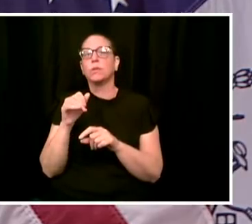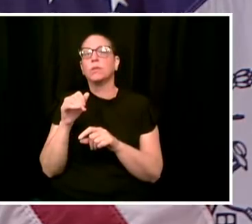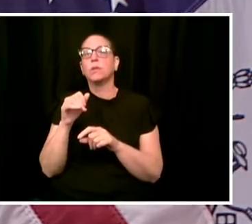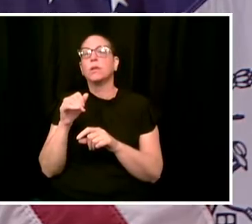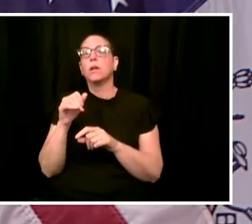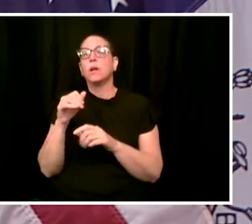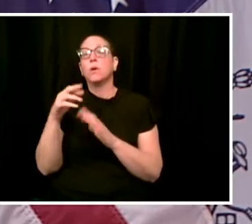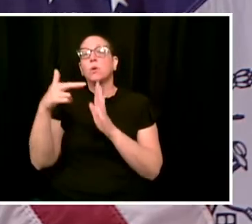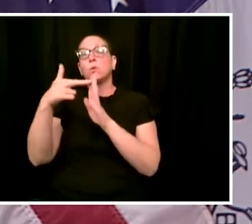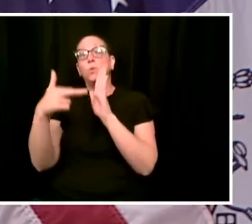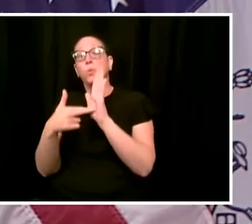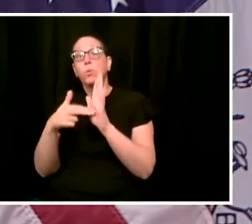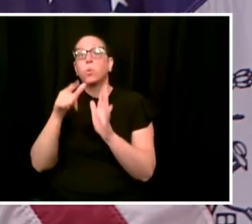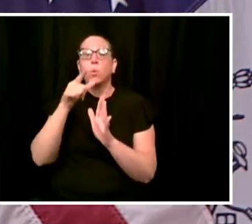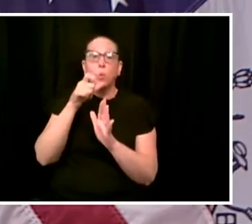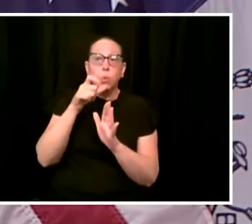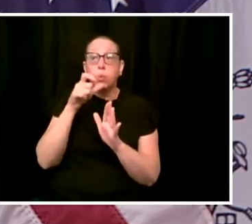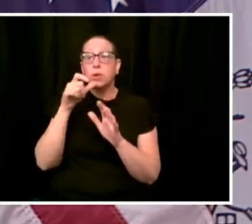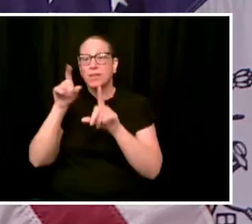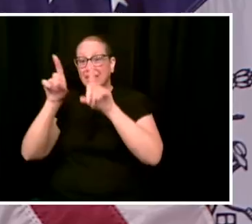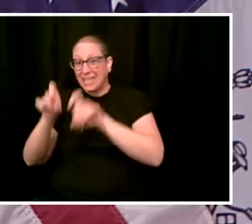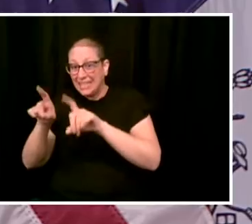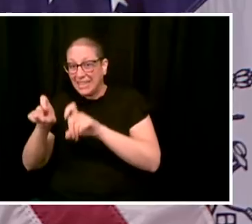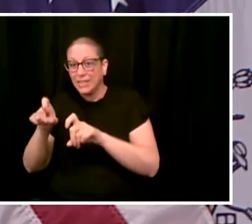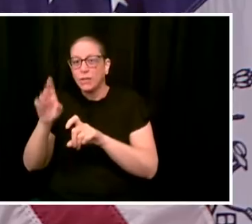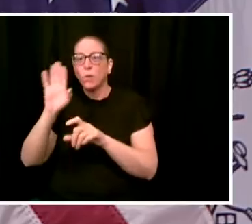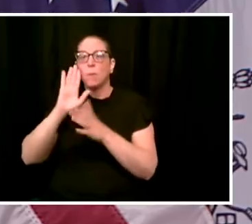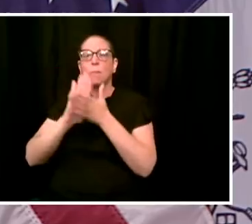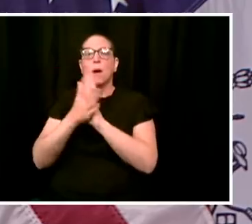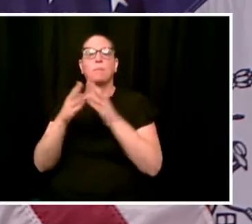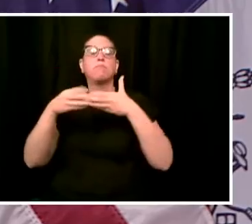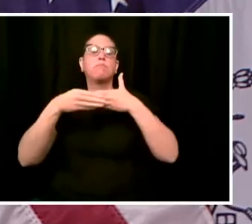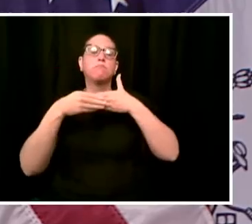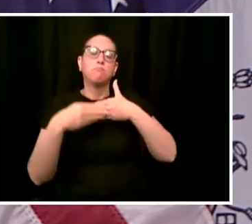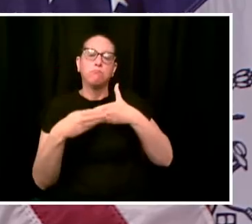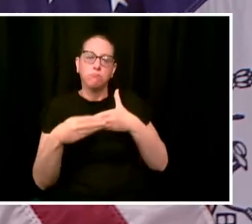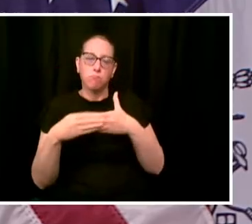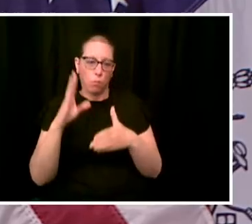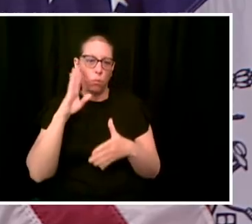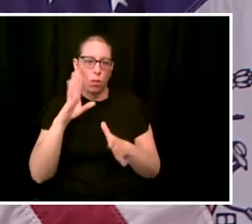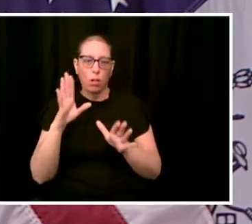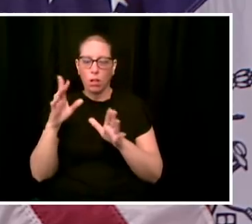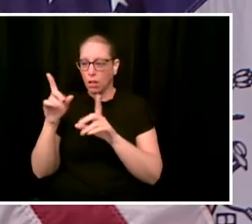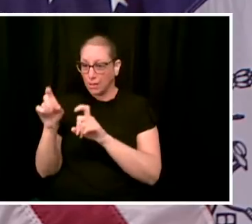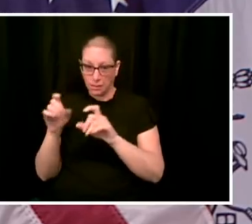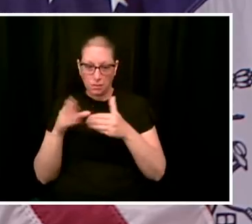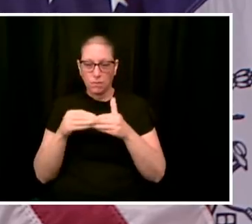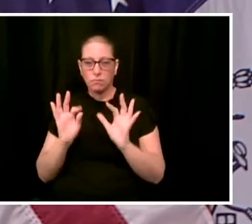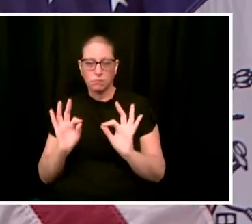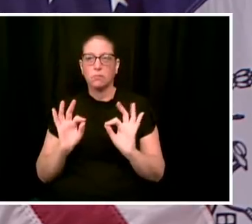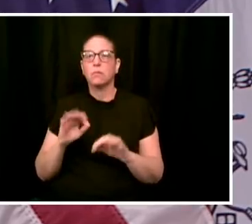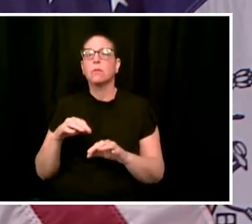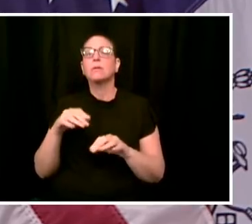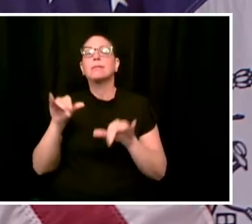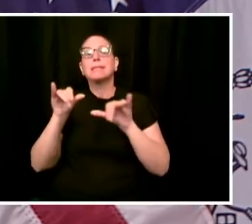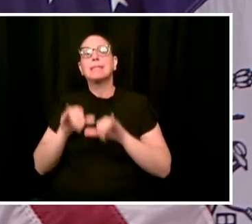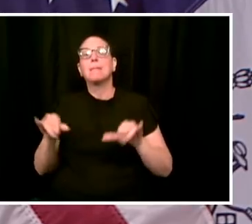ANE EQUATION. SOE CRITERIA WILL LOOSEN UP.